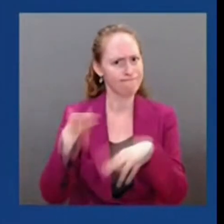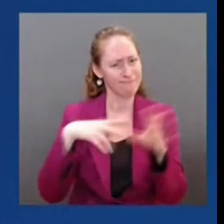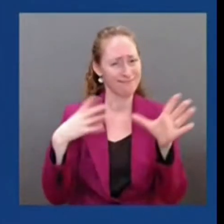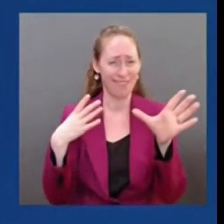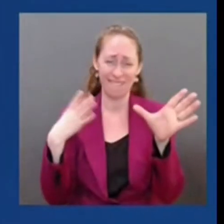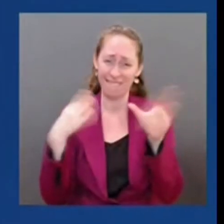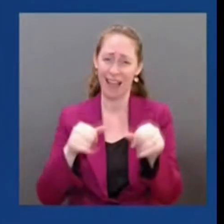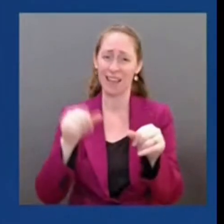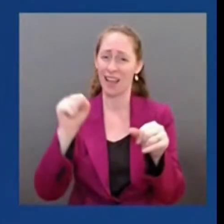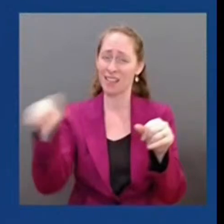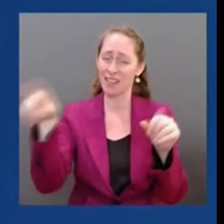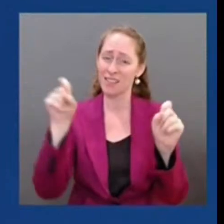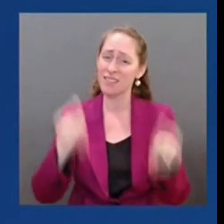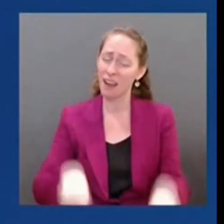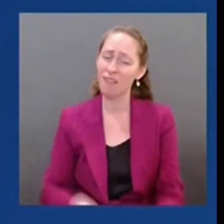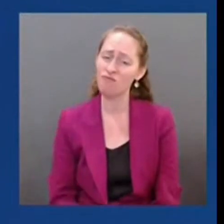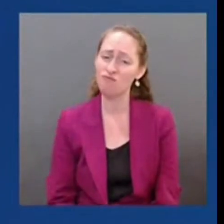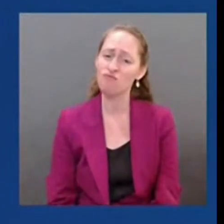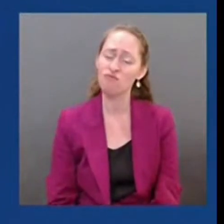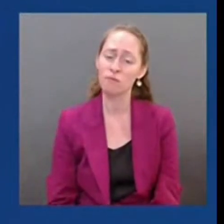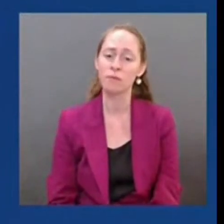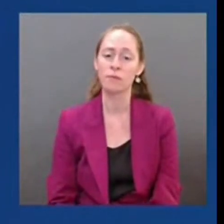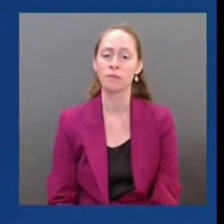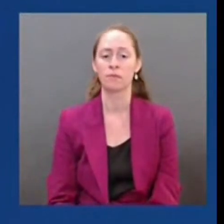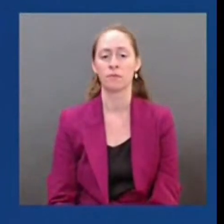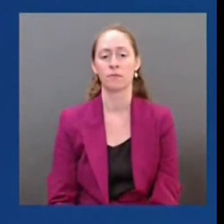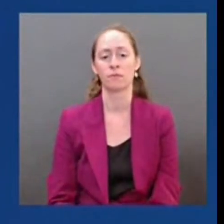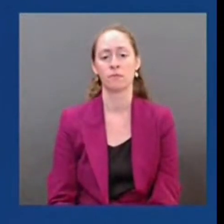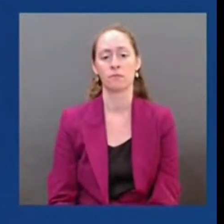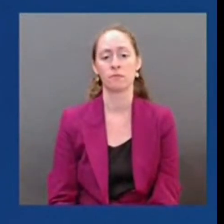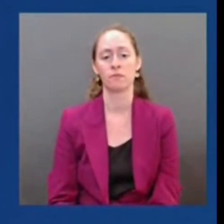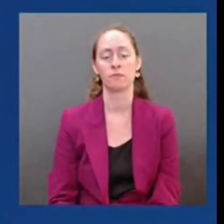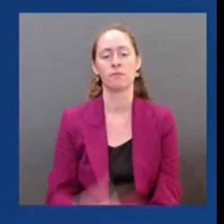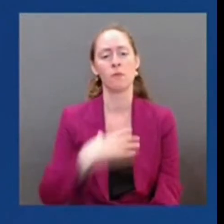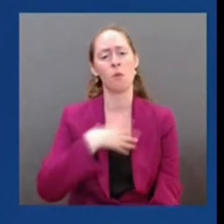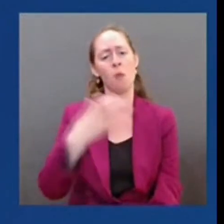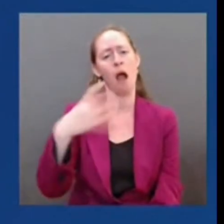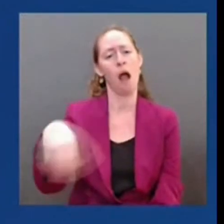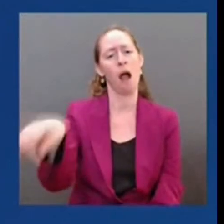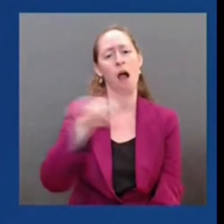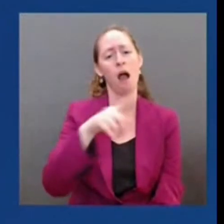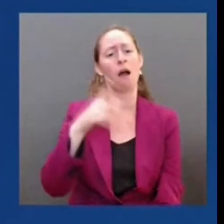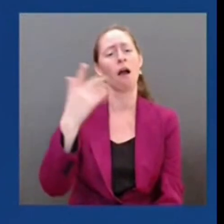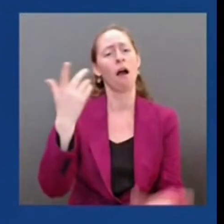AS QUICKLY AS POSSIBLE.